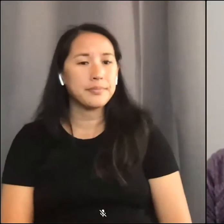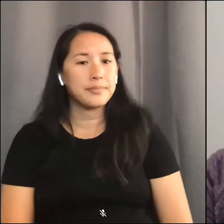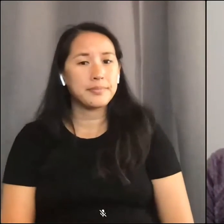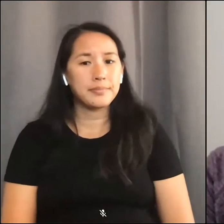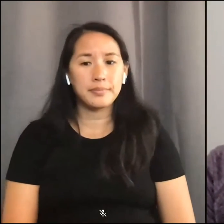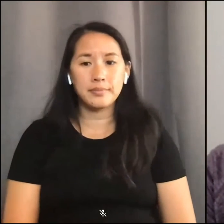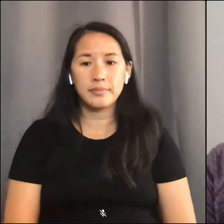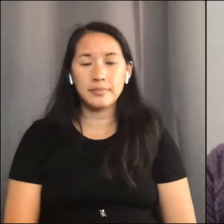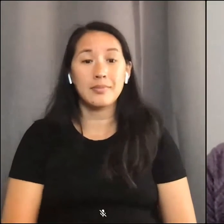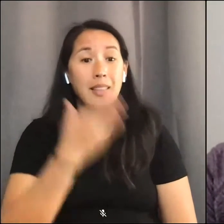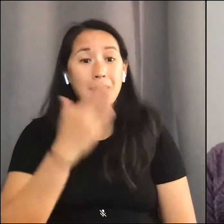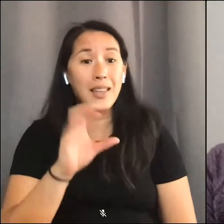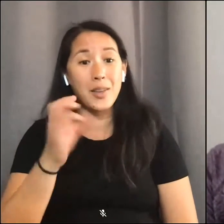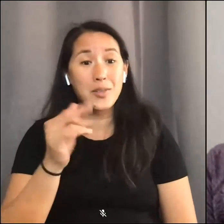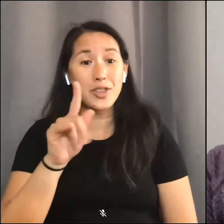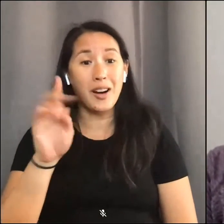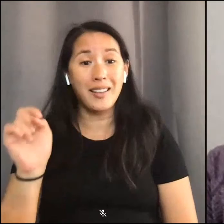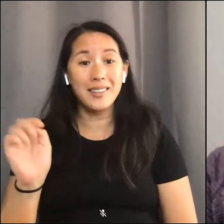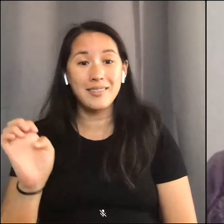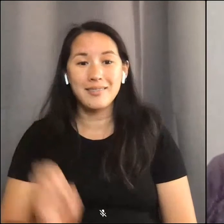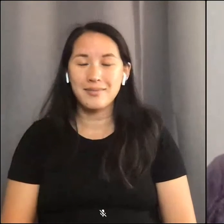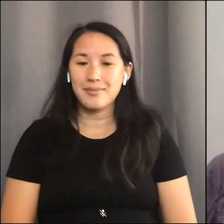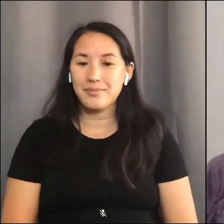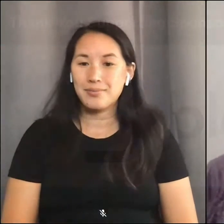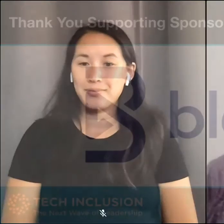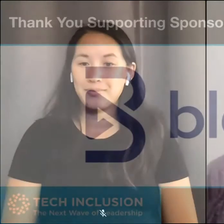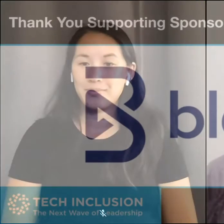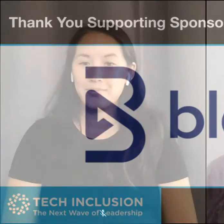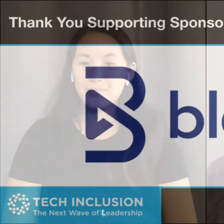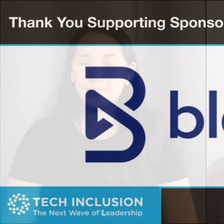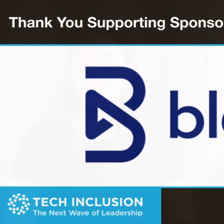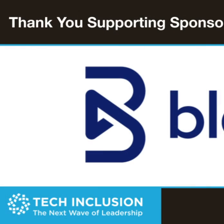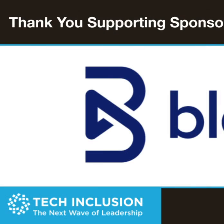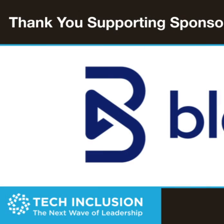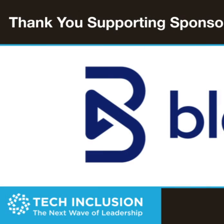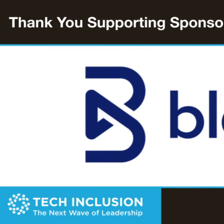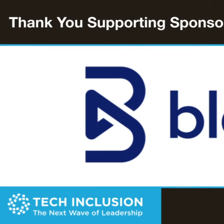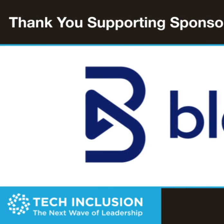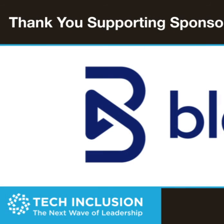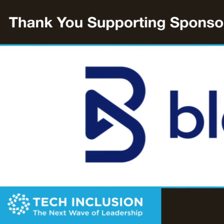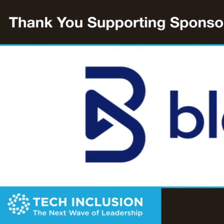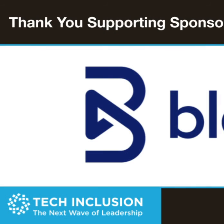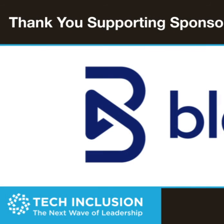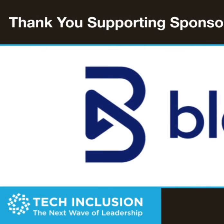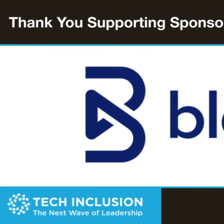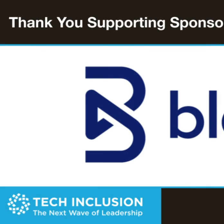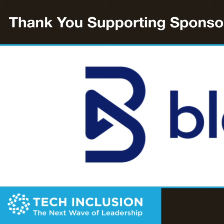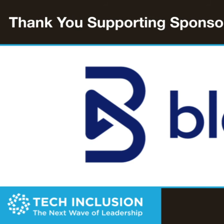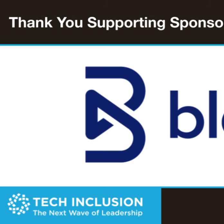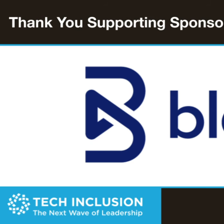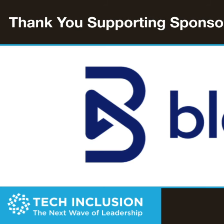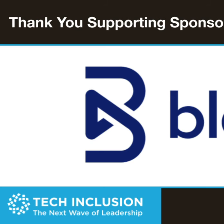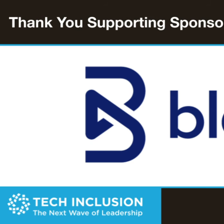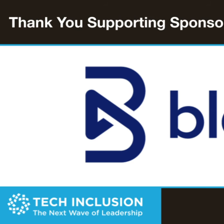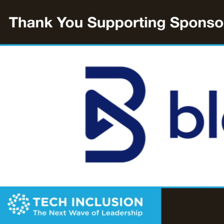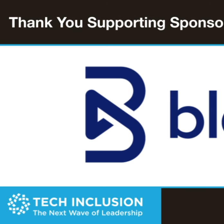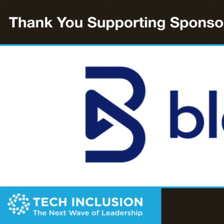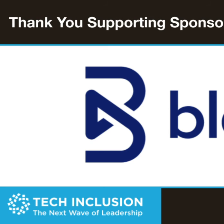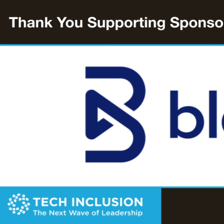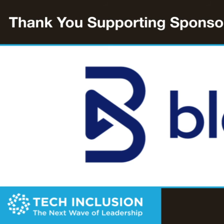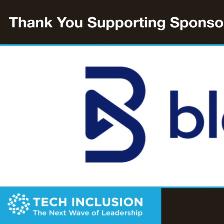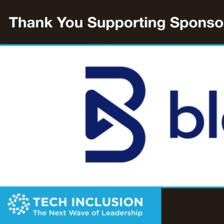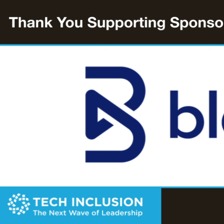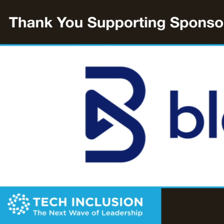thanks charlotte